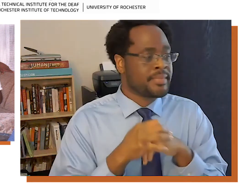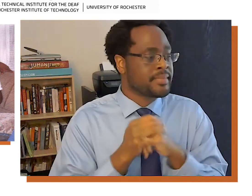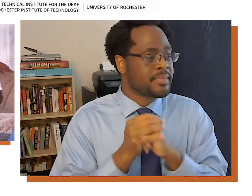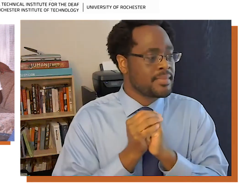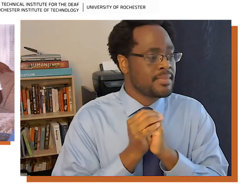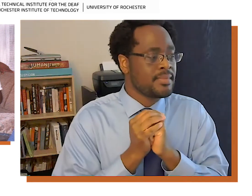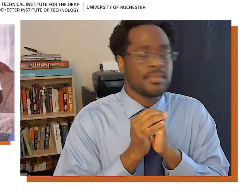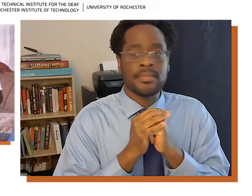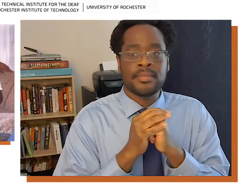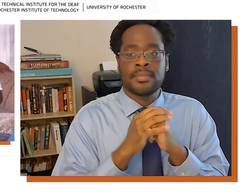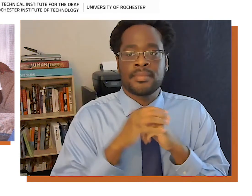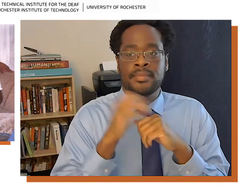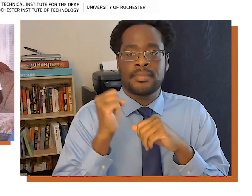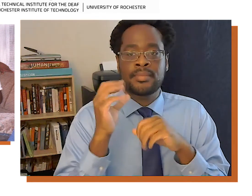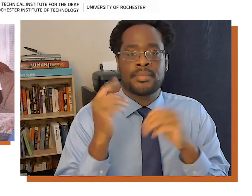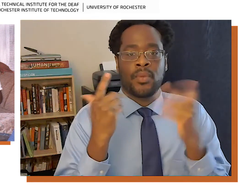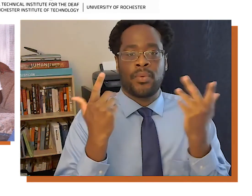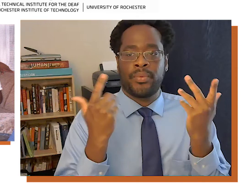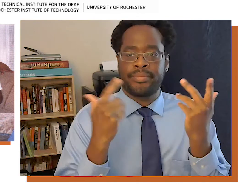It really made me take a close look at myself...